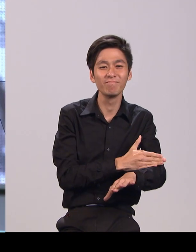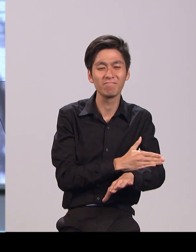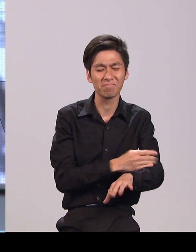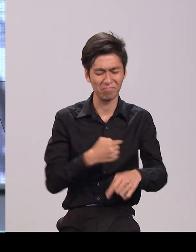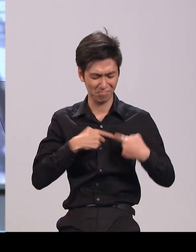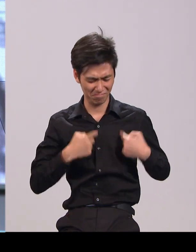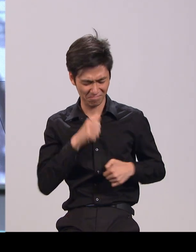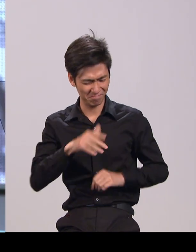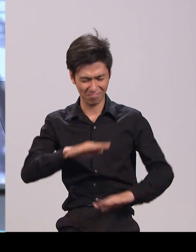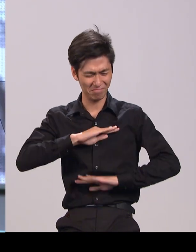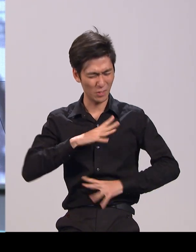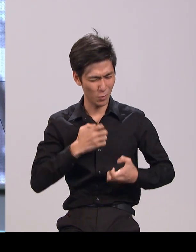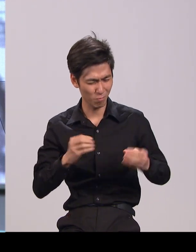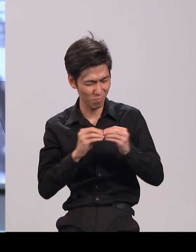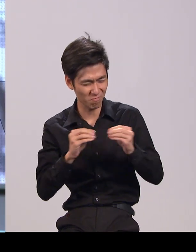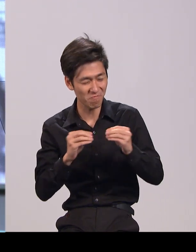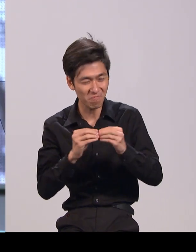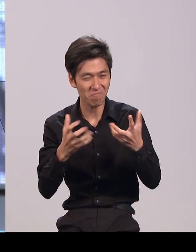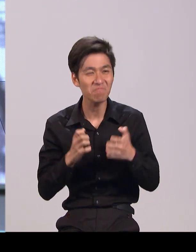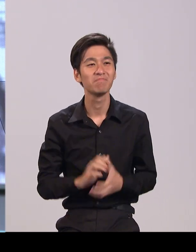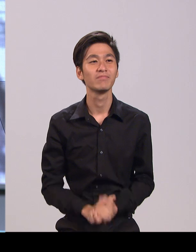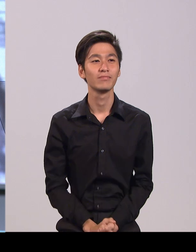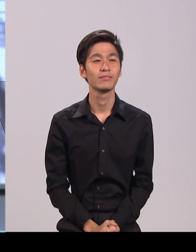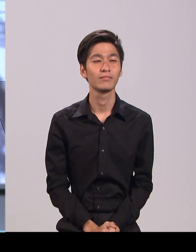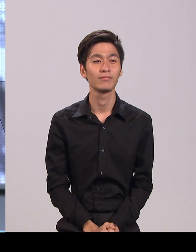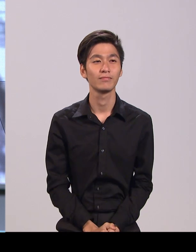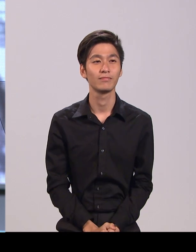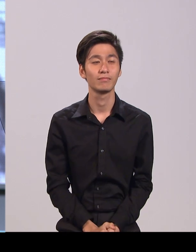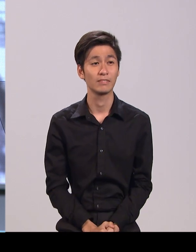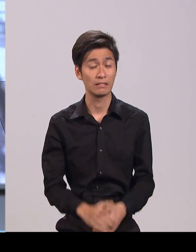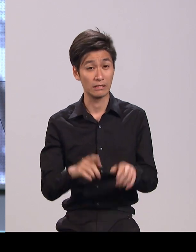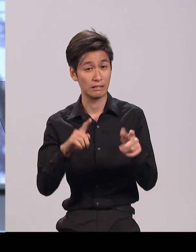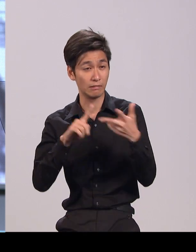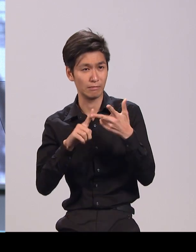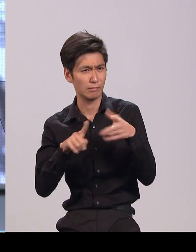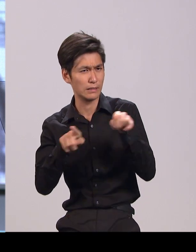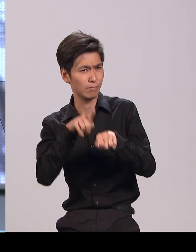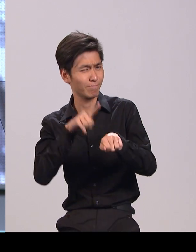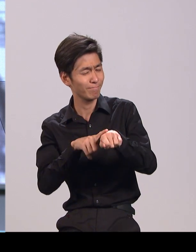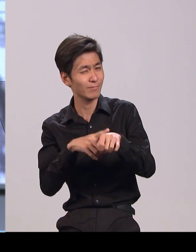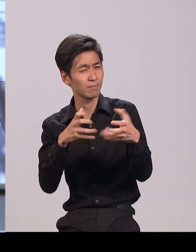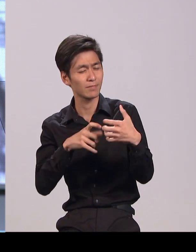At the same time, we have the wisdom to count our blessings.